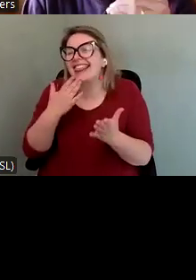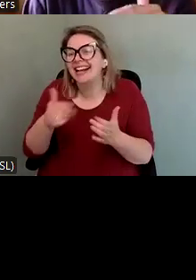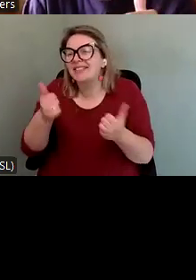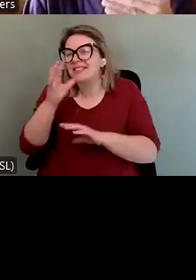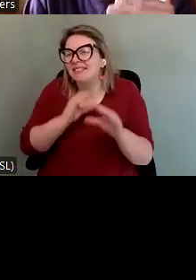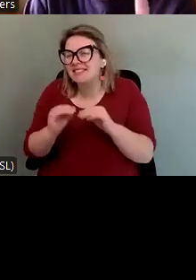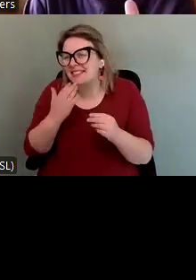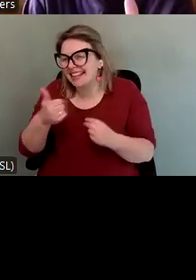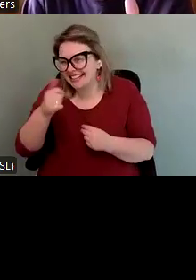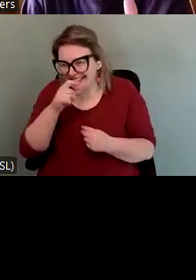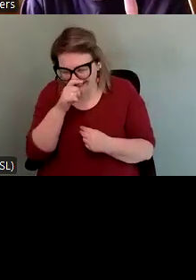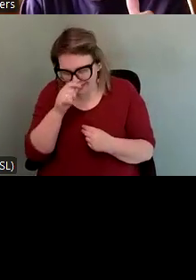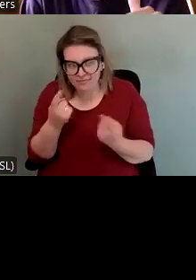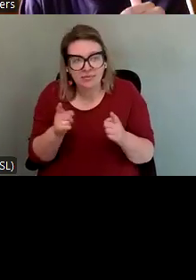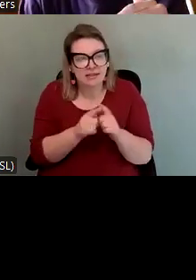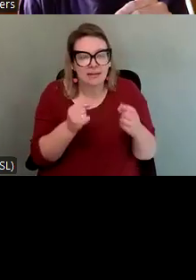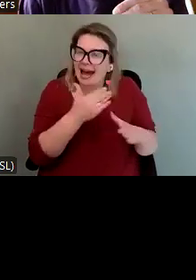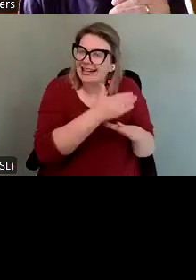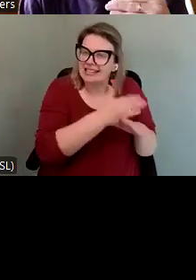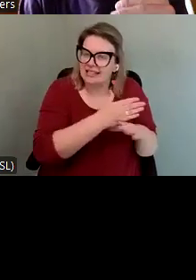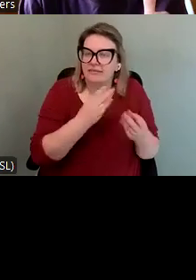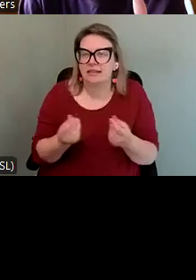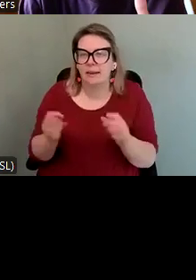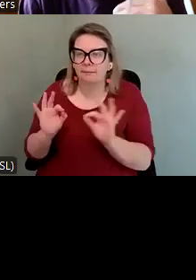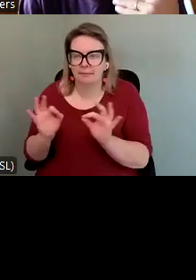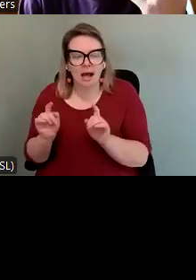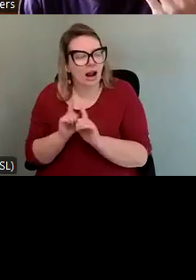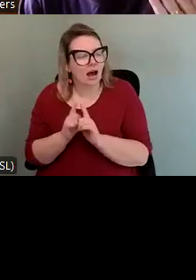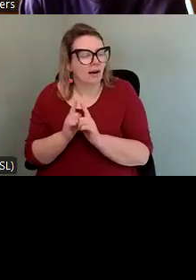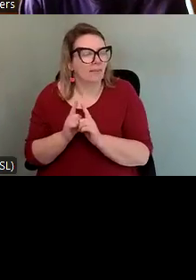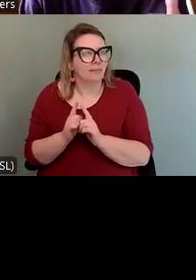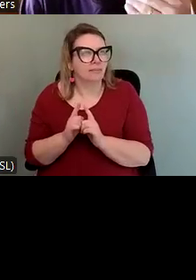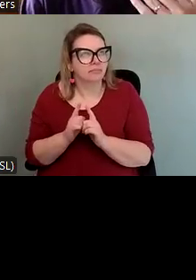There are passive ones as well. As a user, you have locations